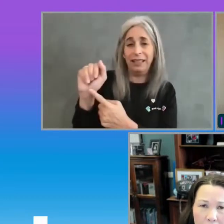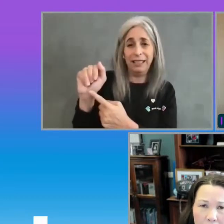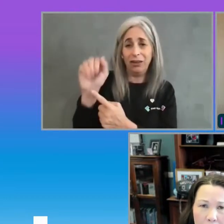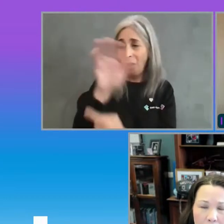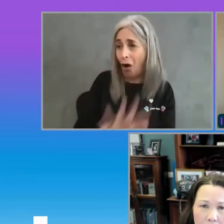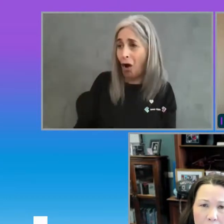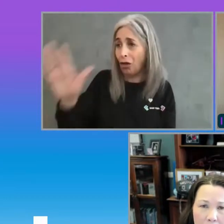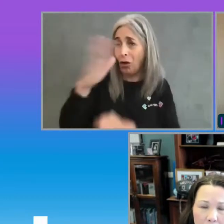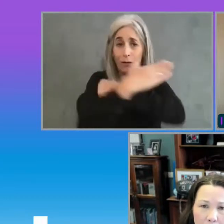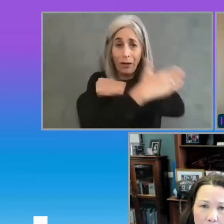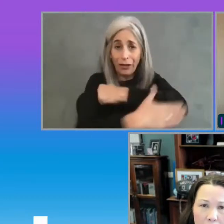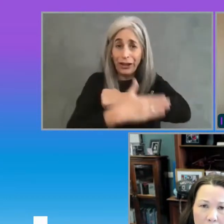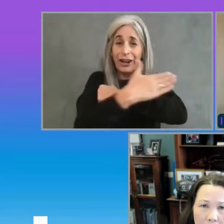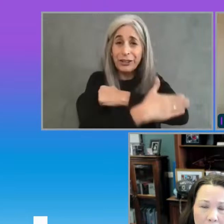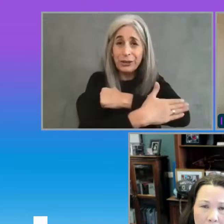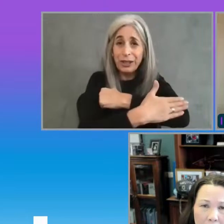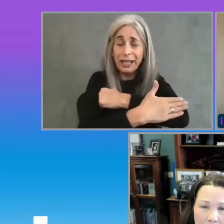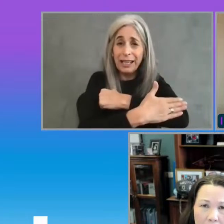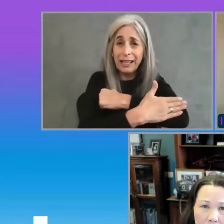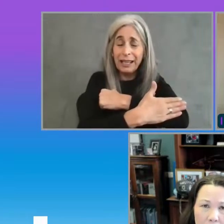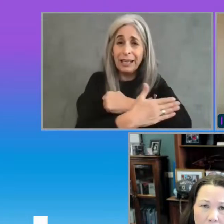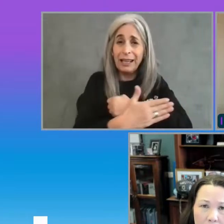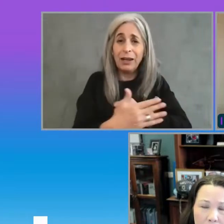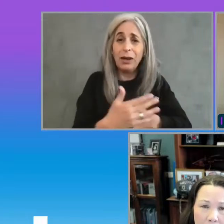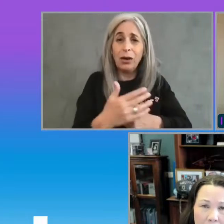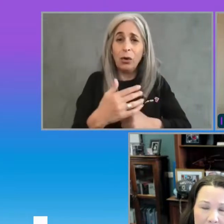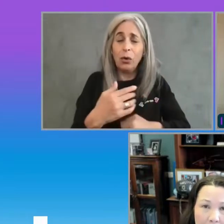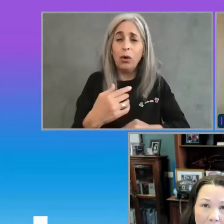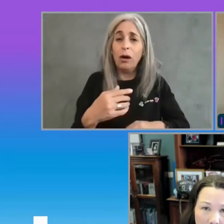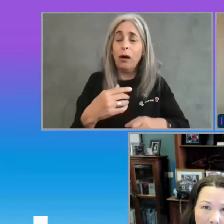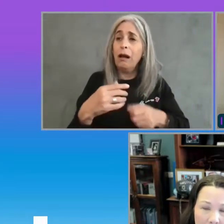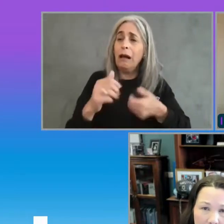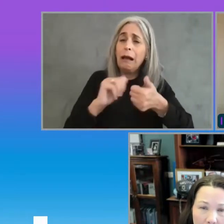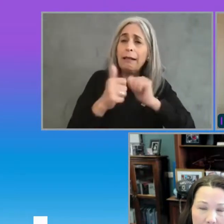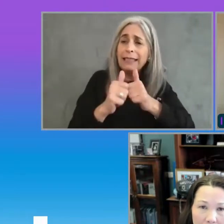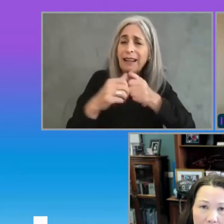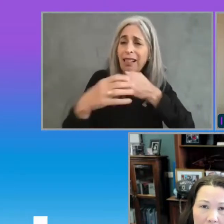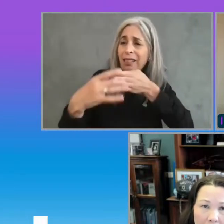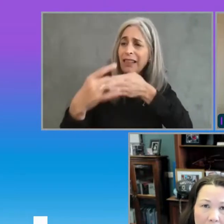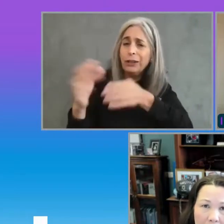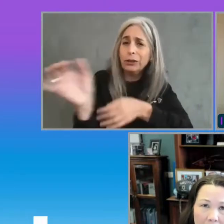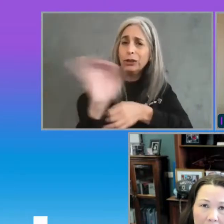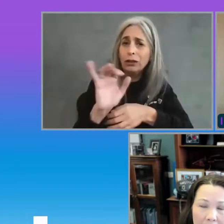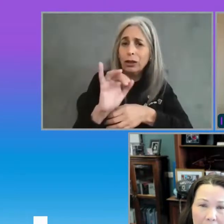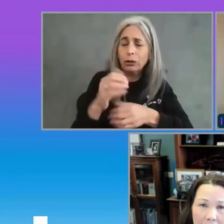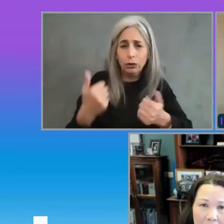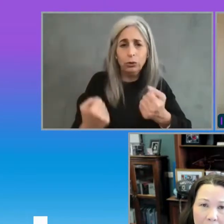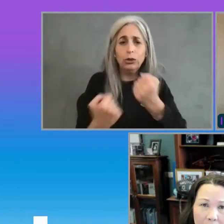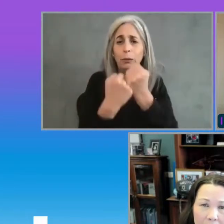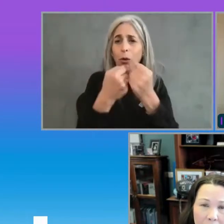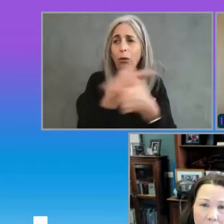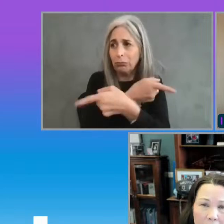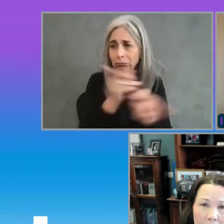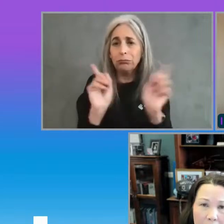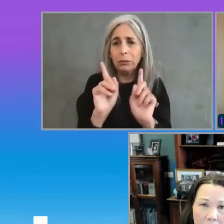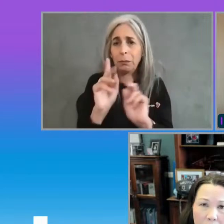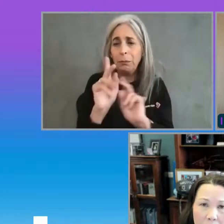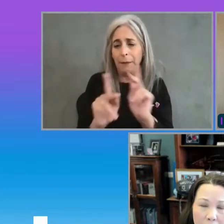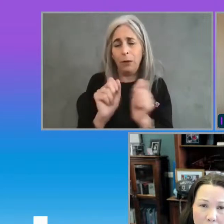disabilities all over the country. We should be pushing our elected leaders to step up